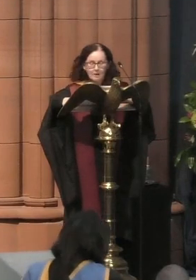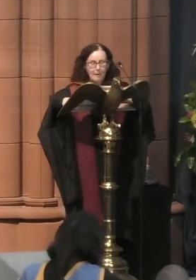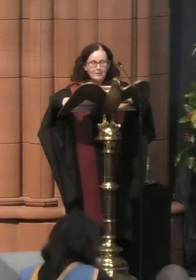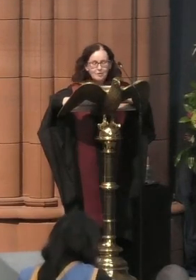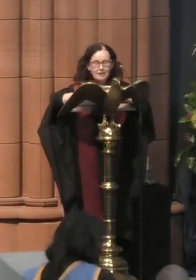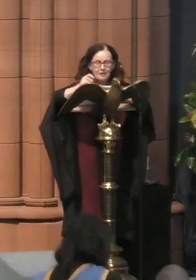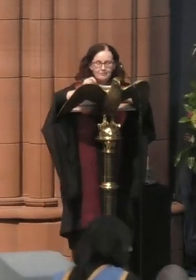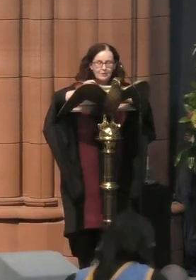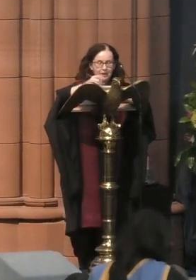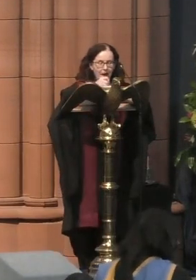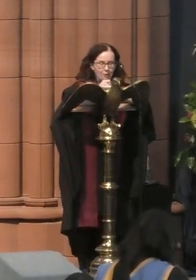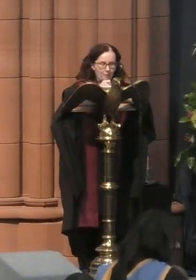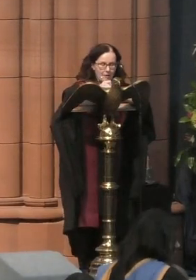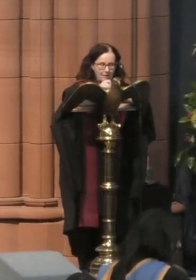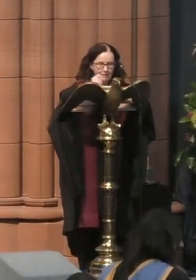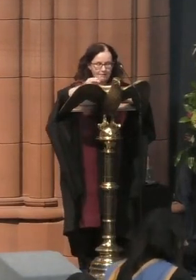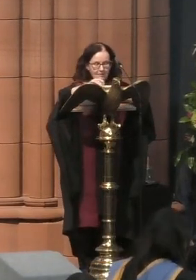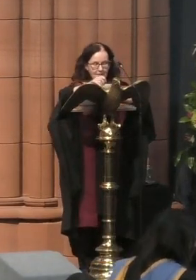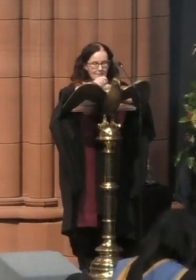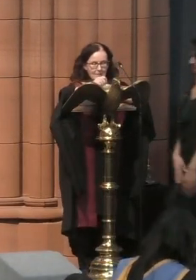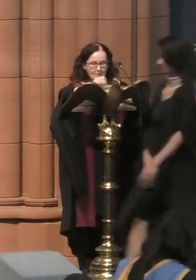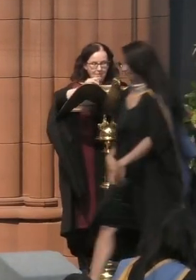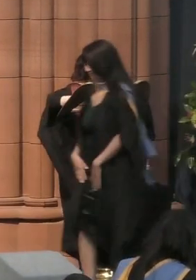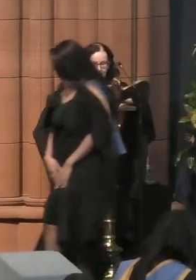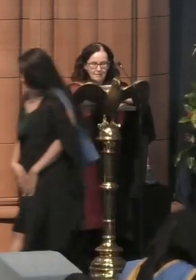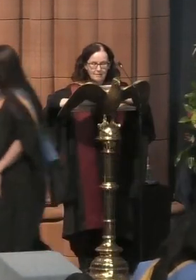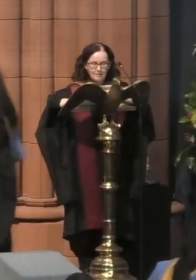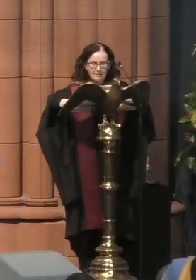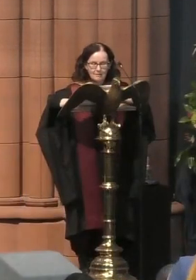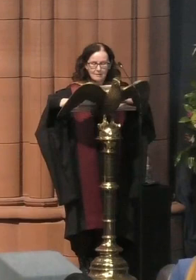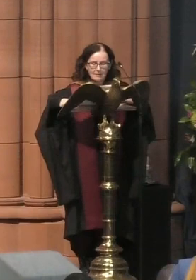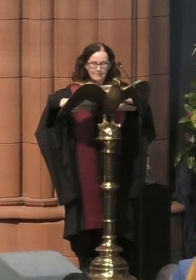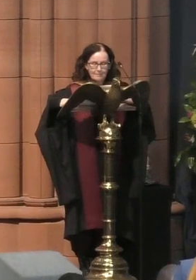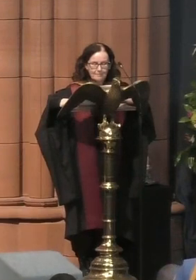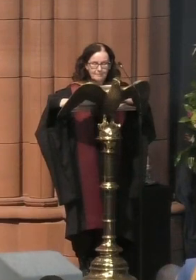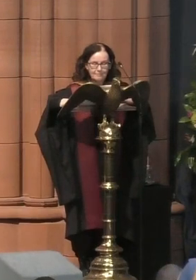Bhagyashree Vijayakumar. (AUDIENCE APPLAUDS)